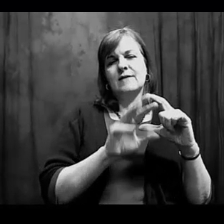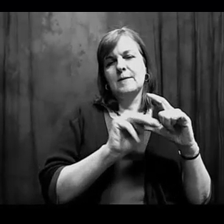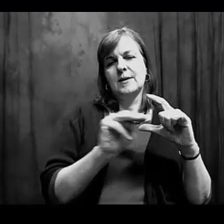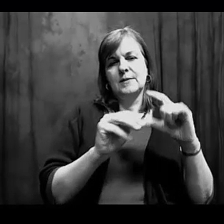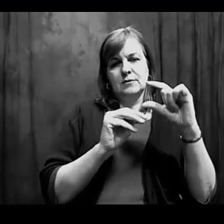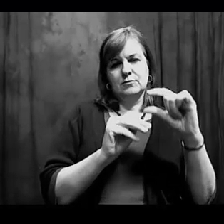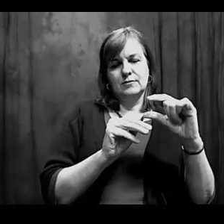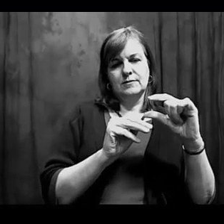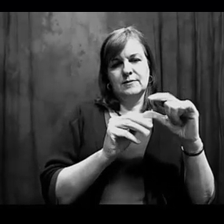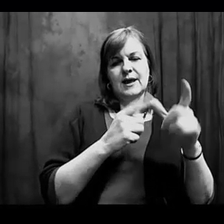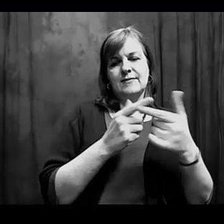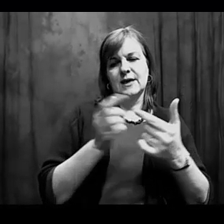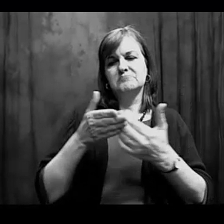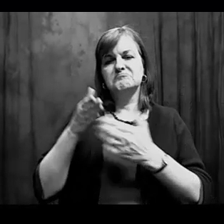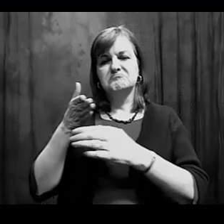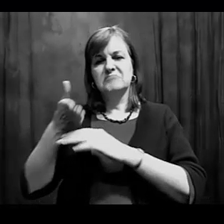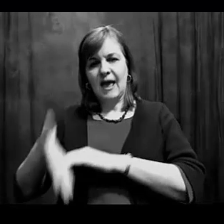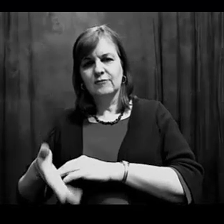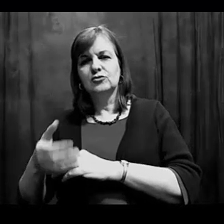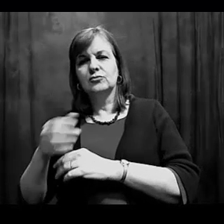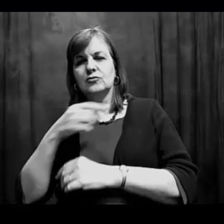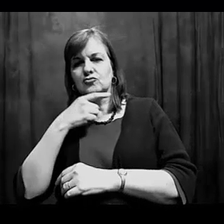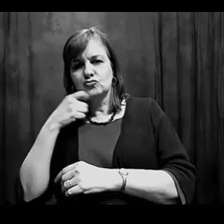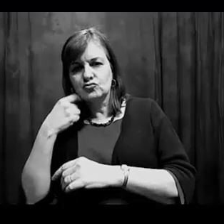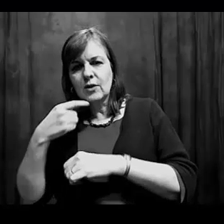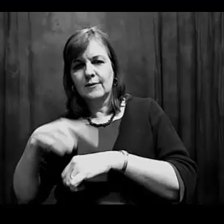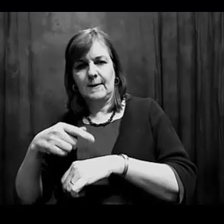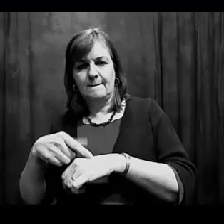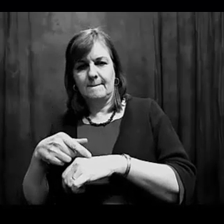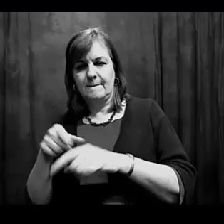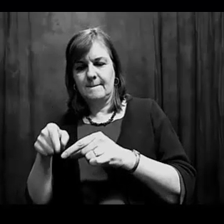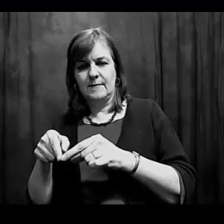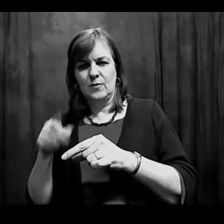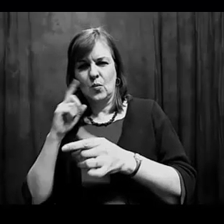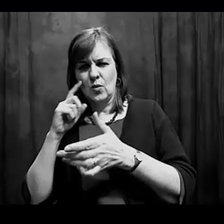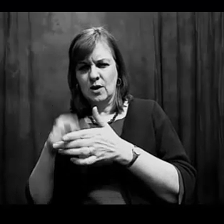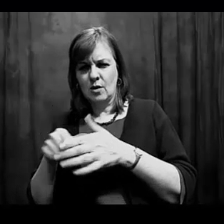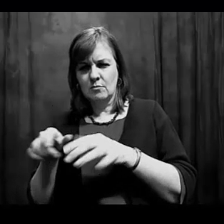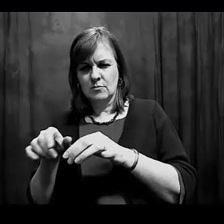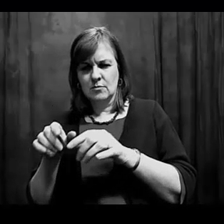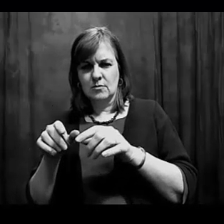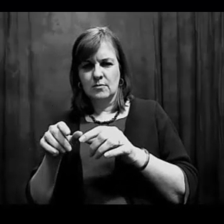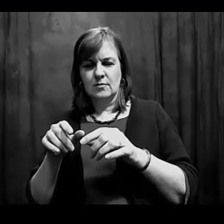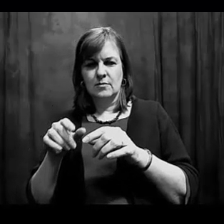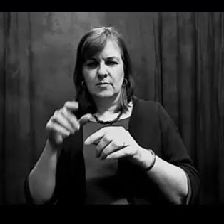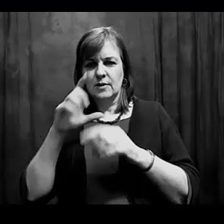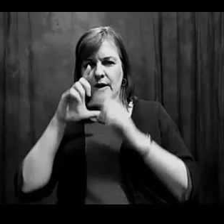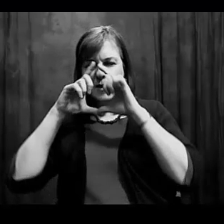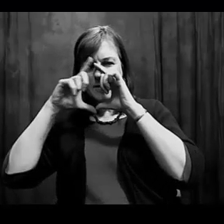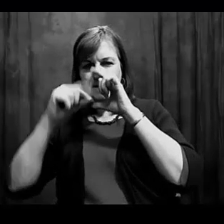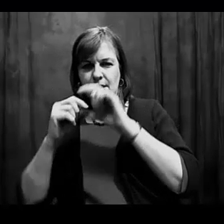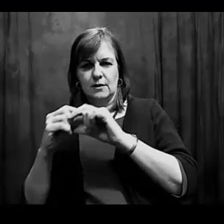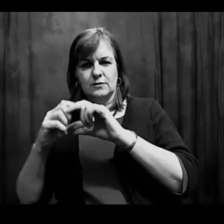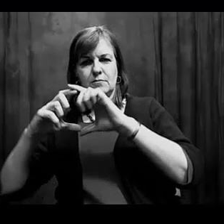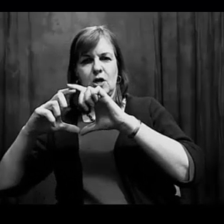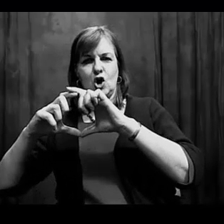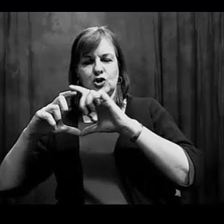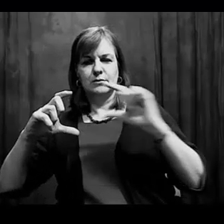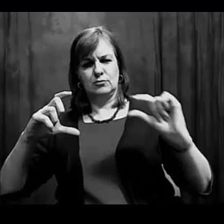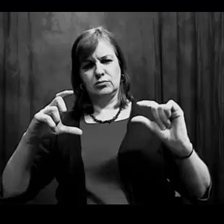but 1978 so after this drought -- this is after drought